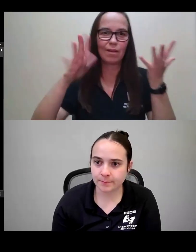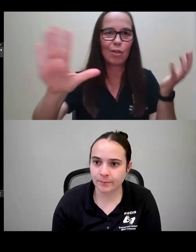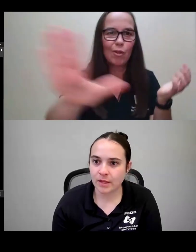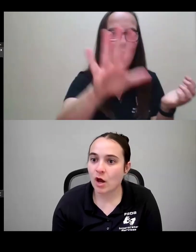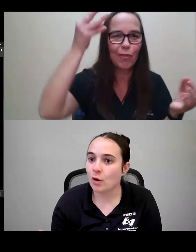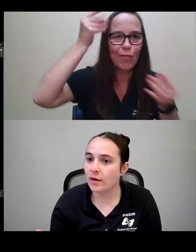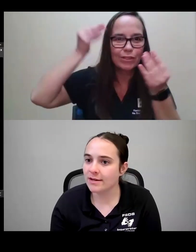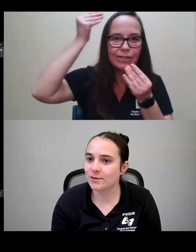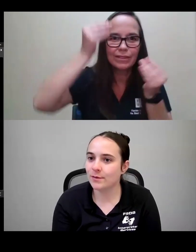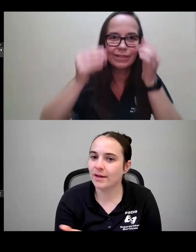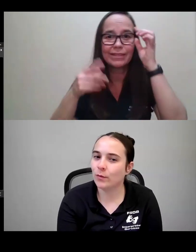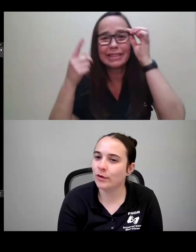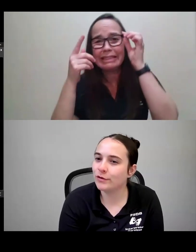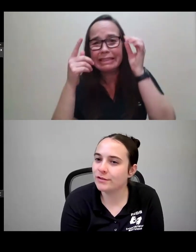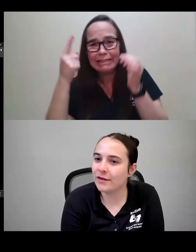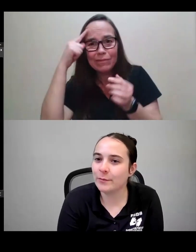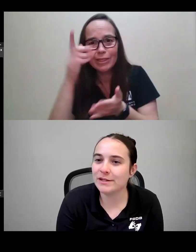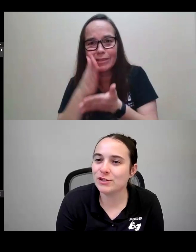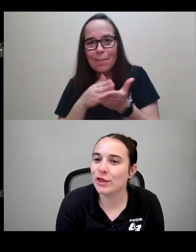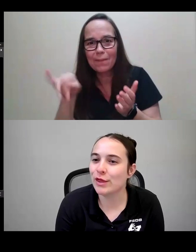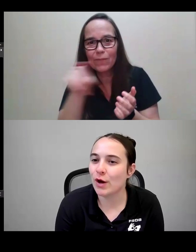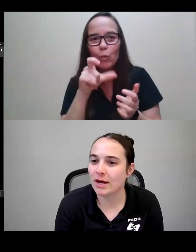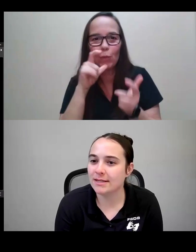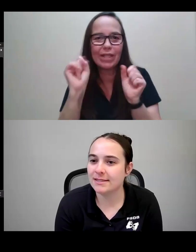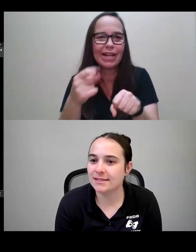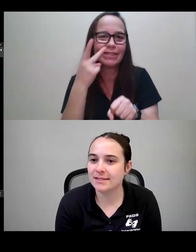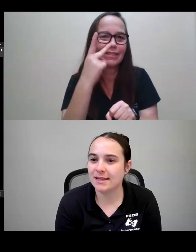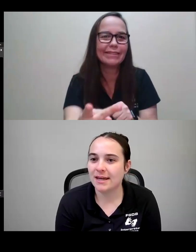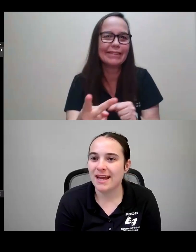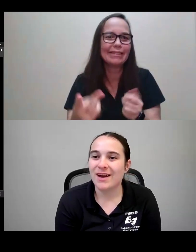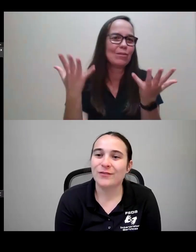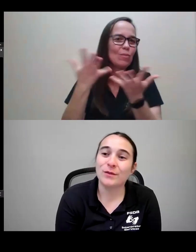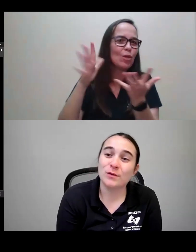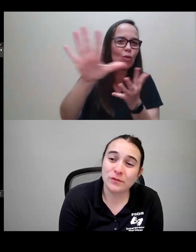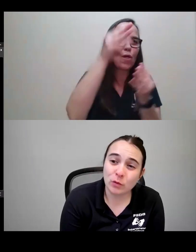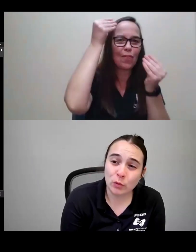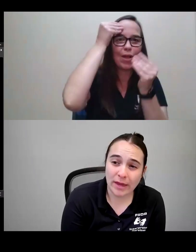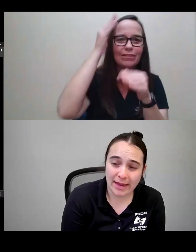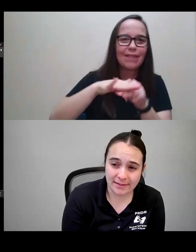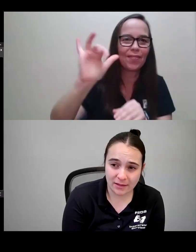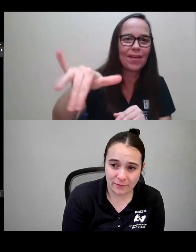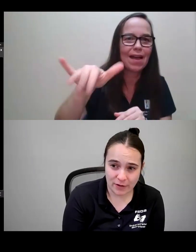Okay. So again, what is everybody's thoughts? For those of you who can